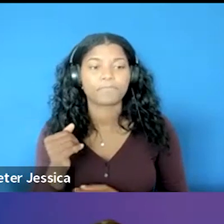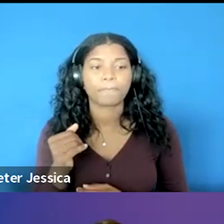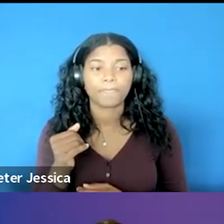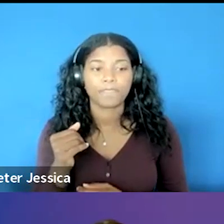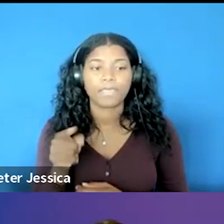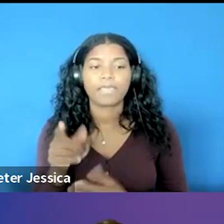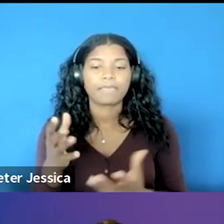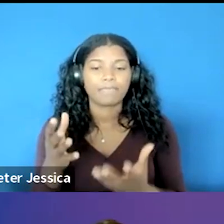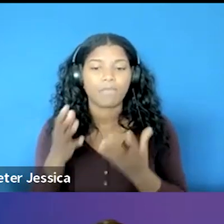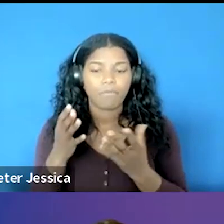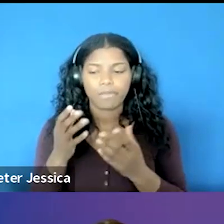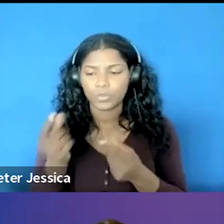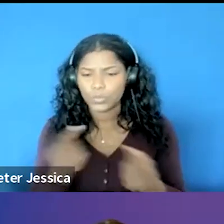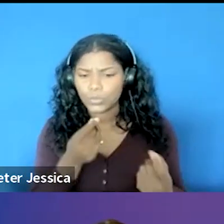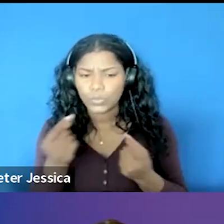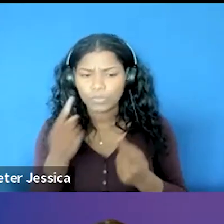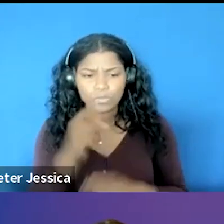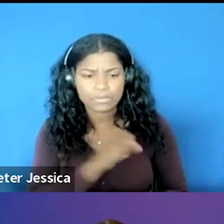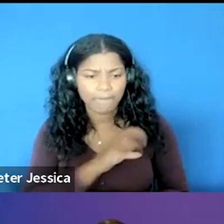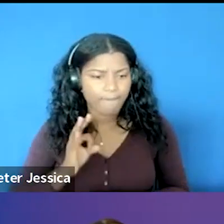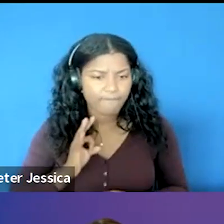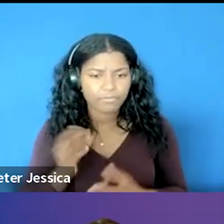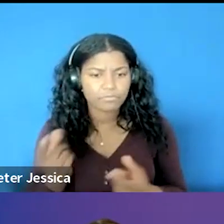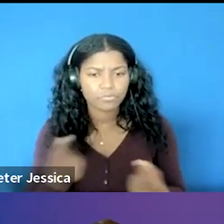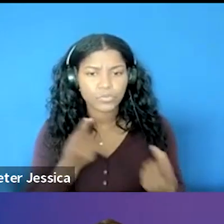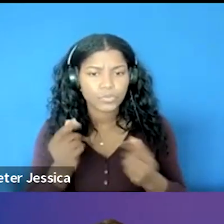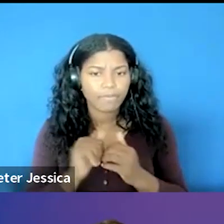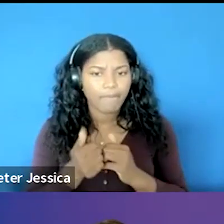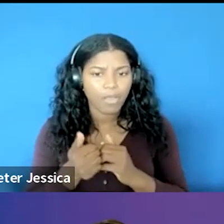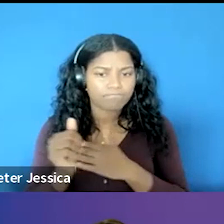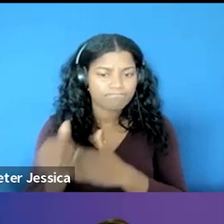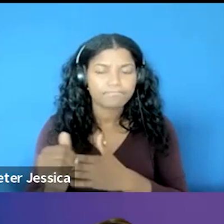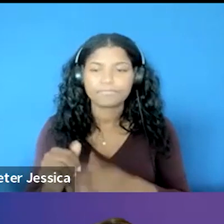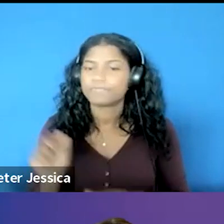for better advising our faculty on this program.